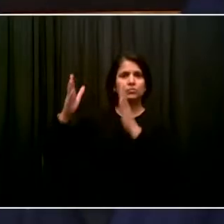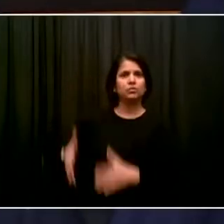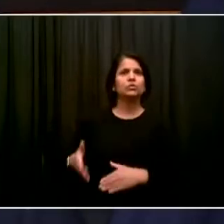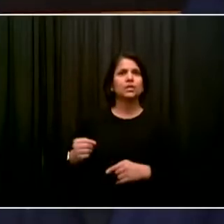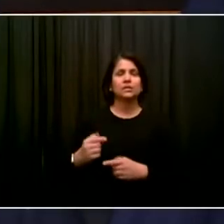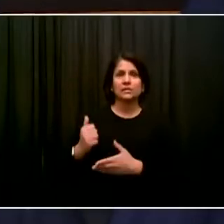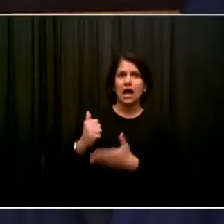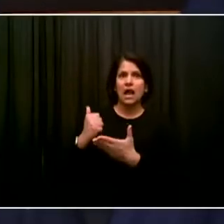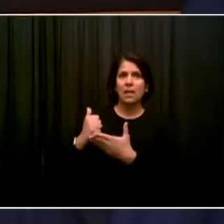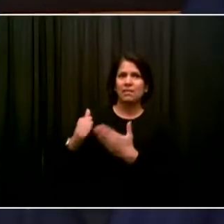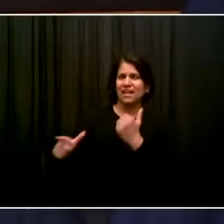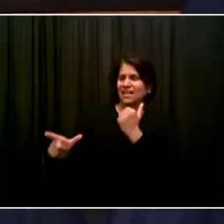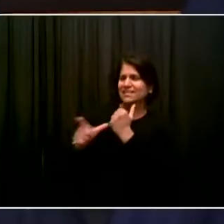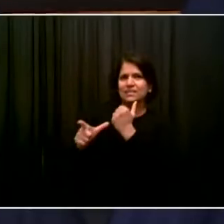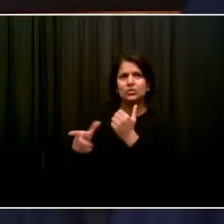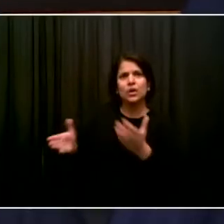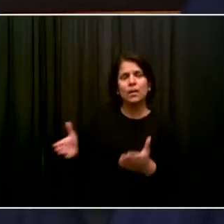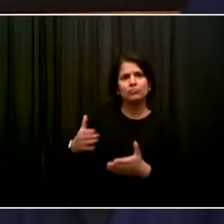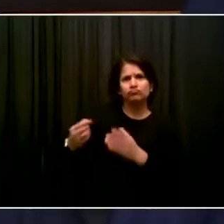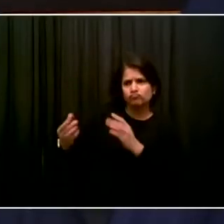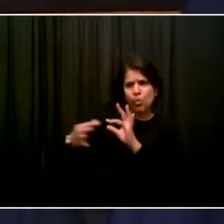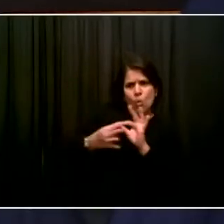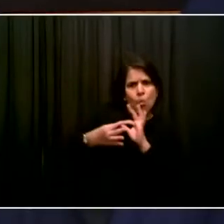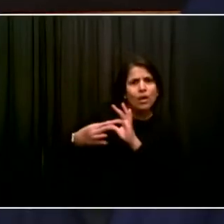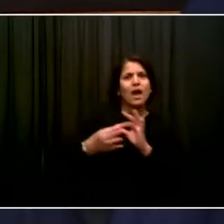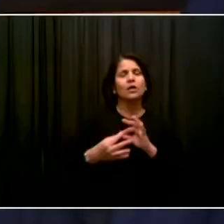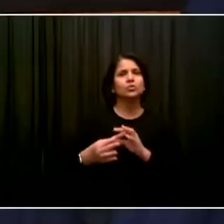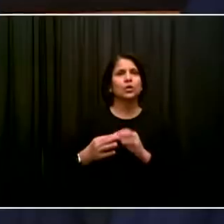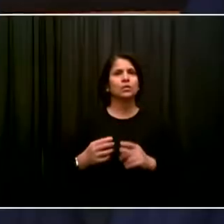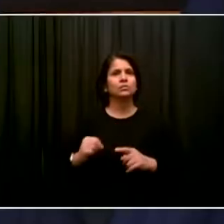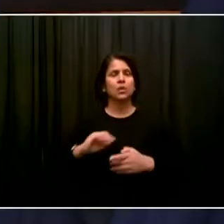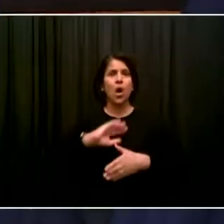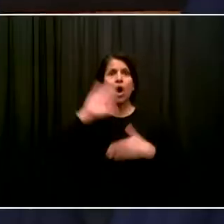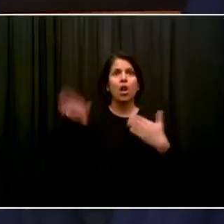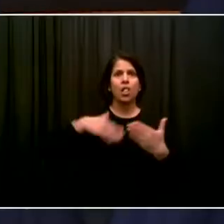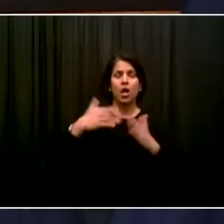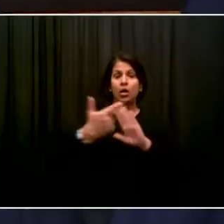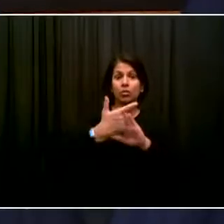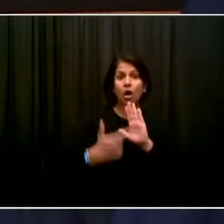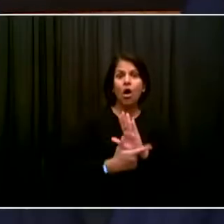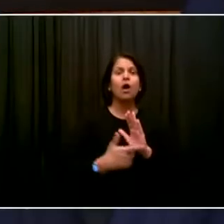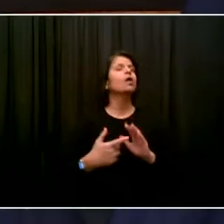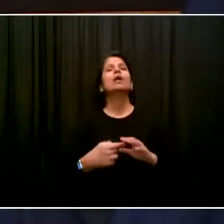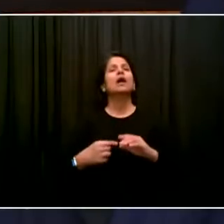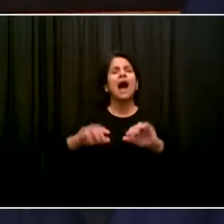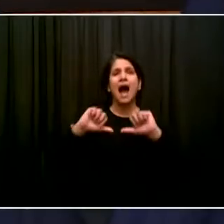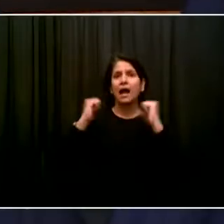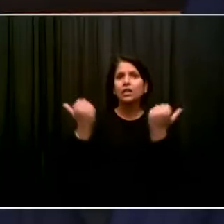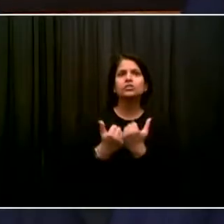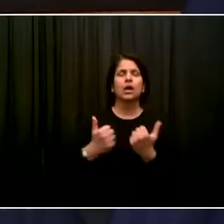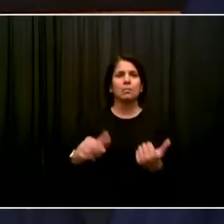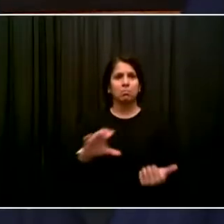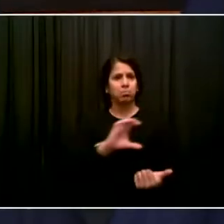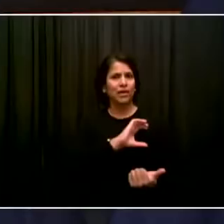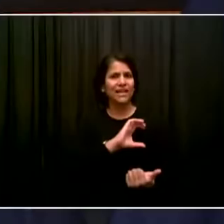THAT IS MY RESPONSE TO THAT. HE IS THE ESBT PERSON TO ASSIST